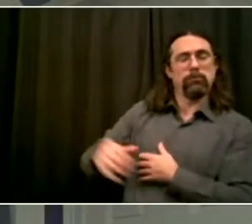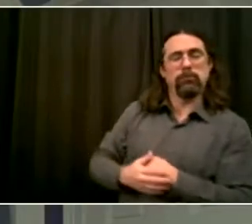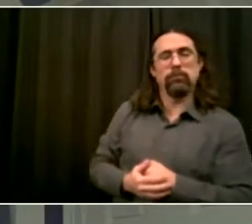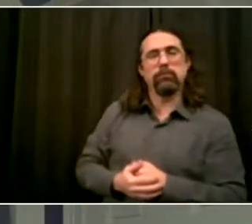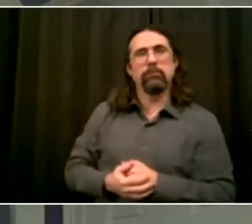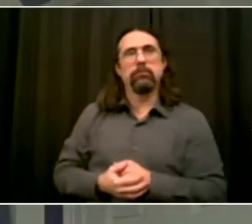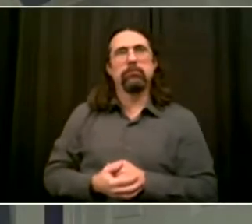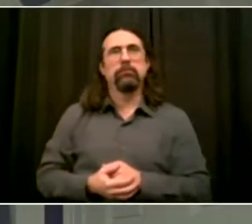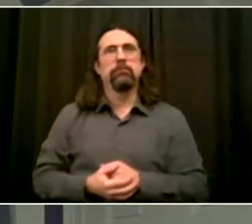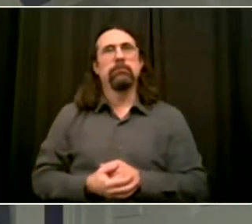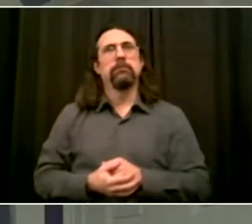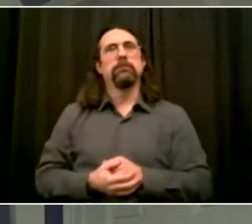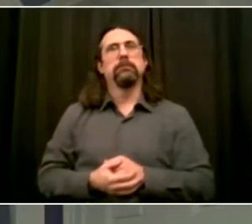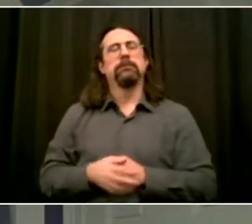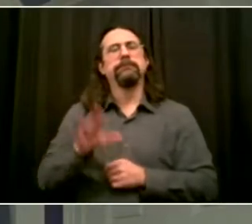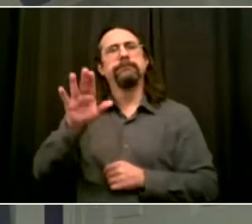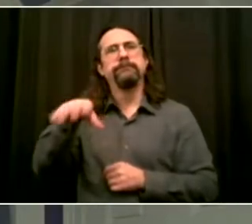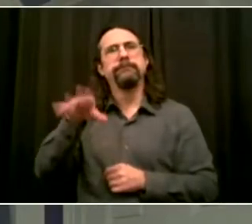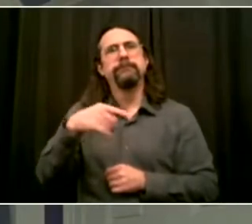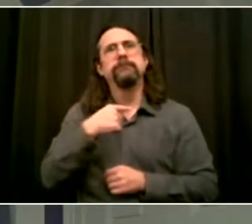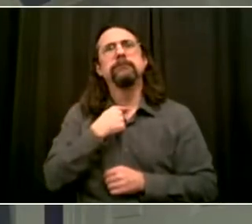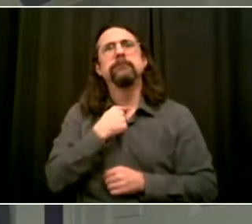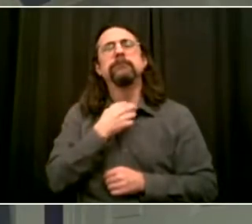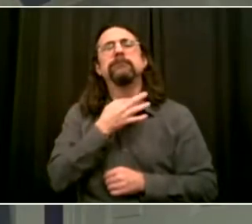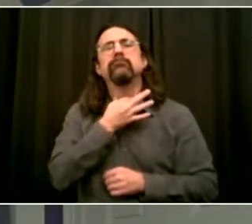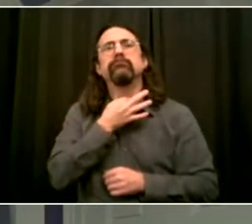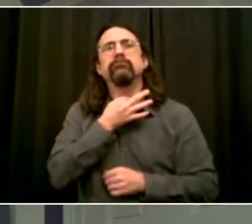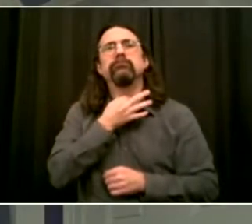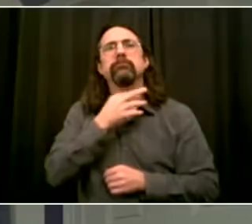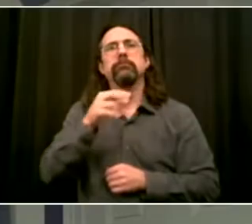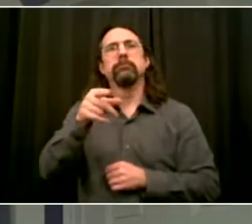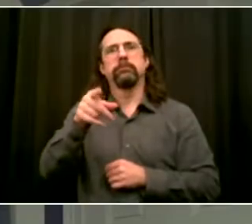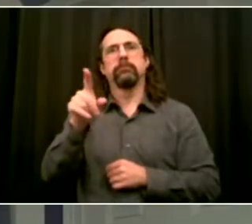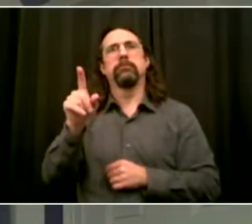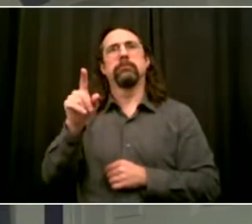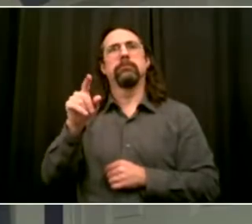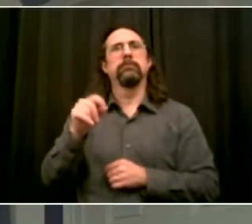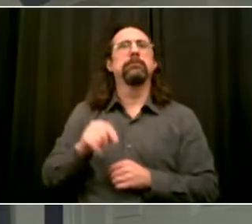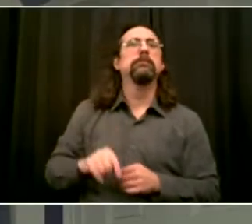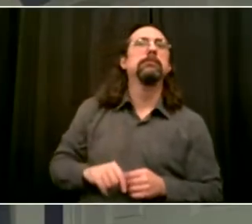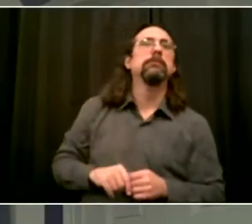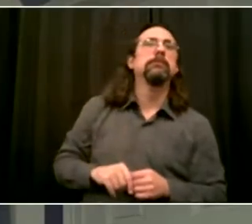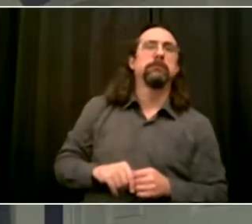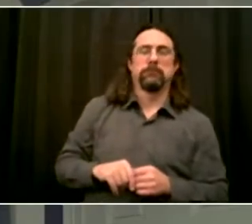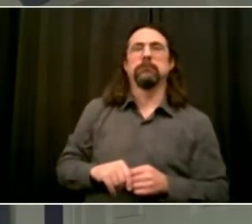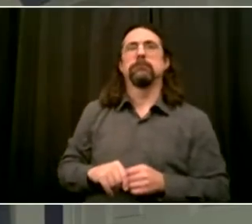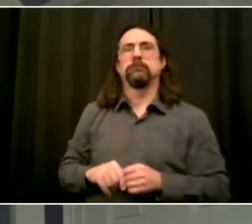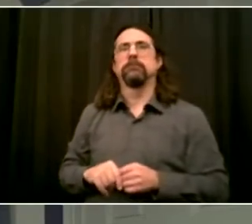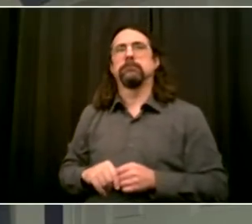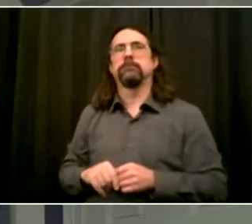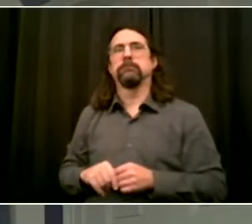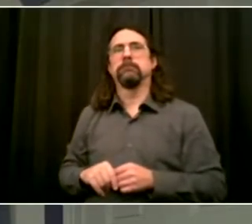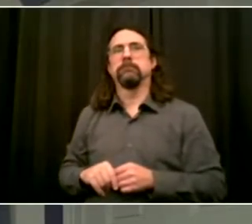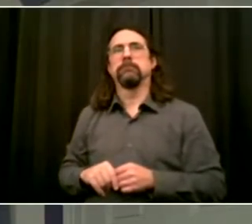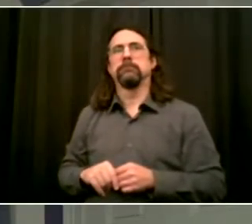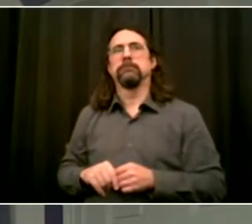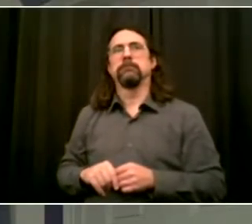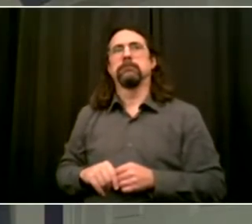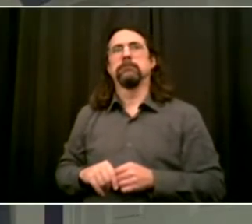HAS A CITY IDENTIFIED WHERE IT'S FIRST PFIZER SHIPMENTS WILL GO AND IF F CSOAN YOU GIVE